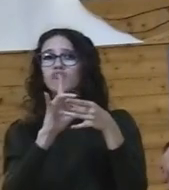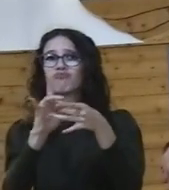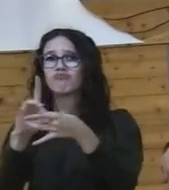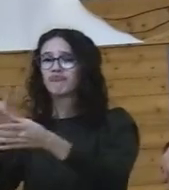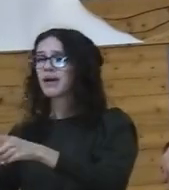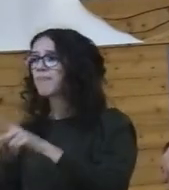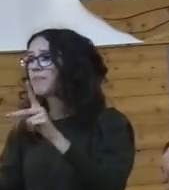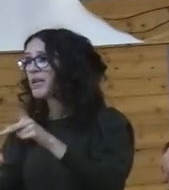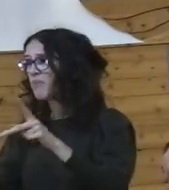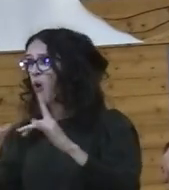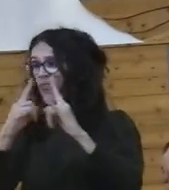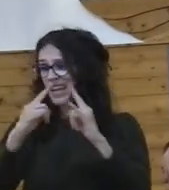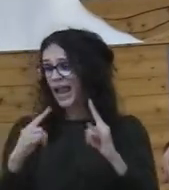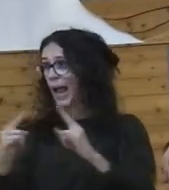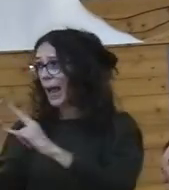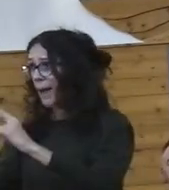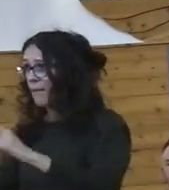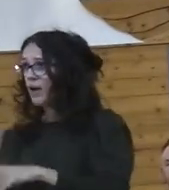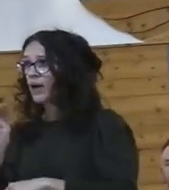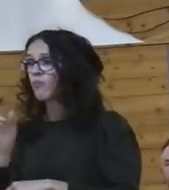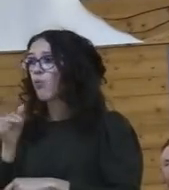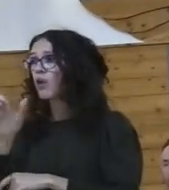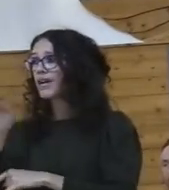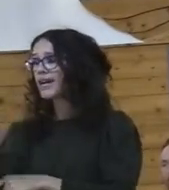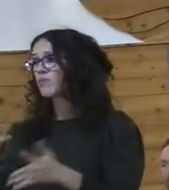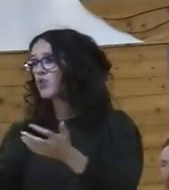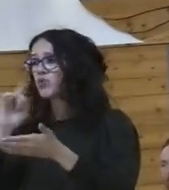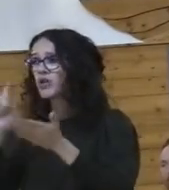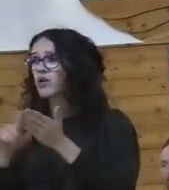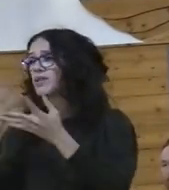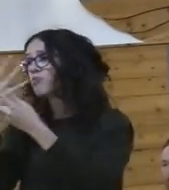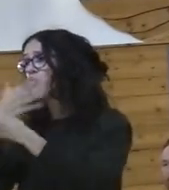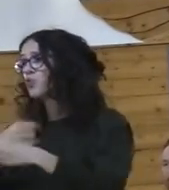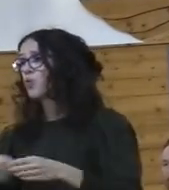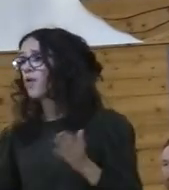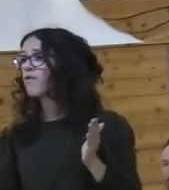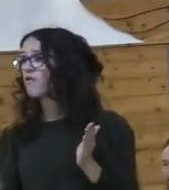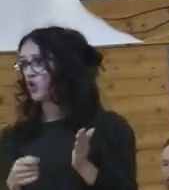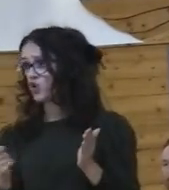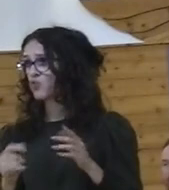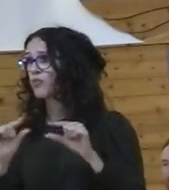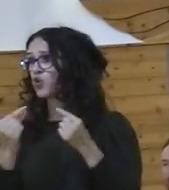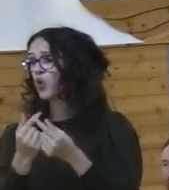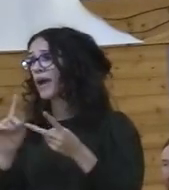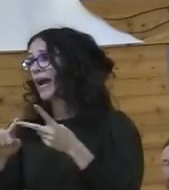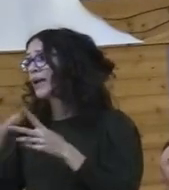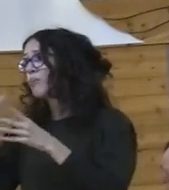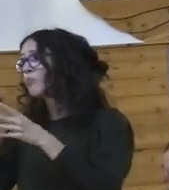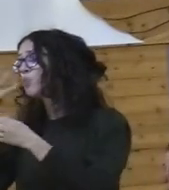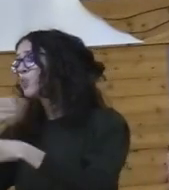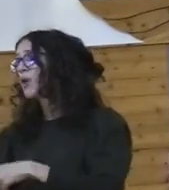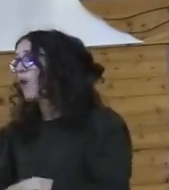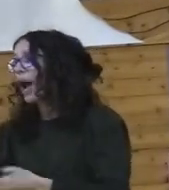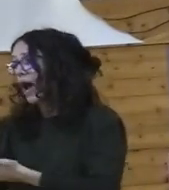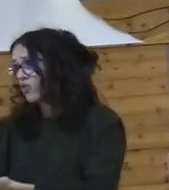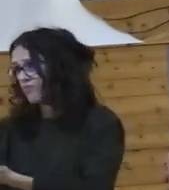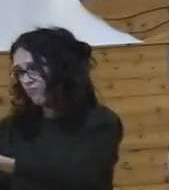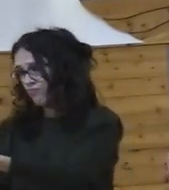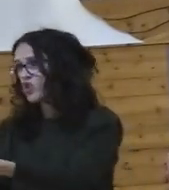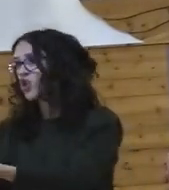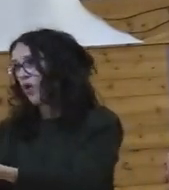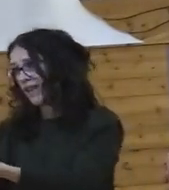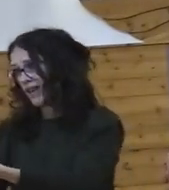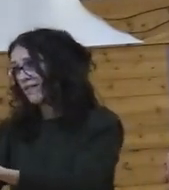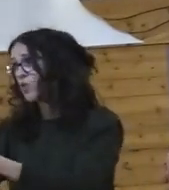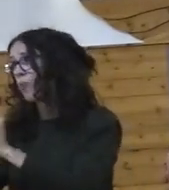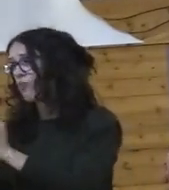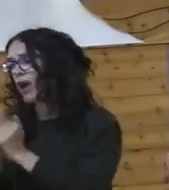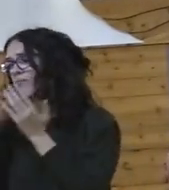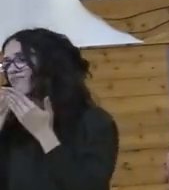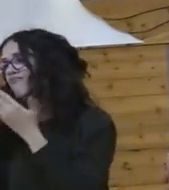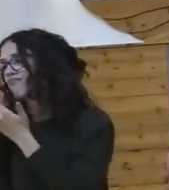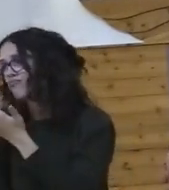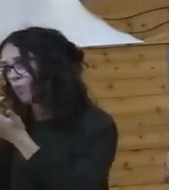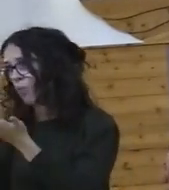And we just want to acknowledge this beautiful drum group and our beautiful elder Charlotte for that prayer and the beautiful kind words.